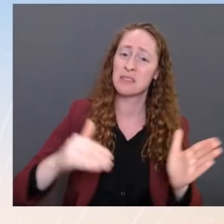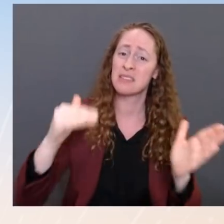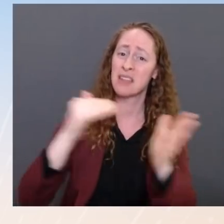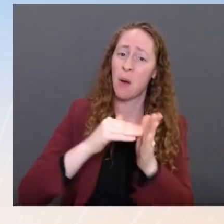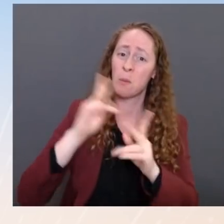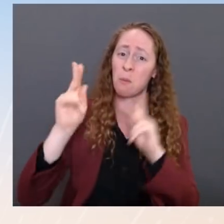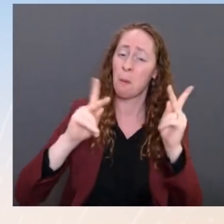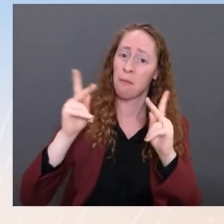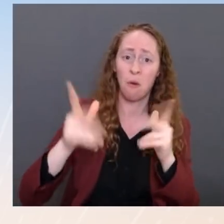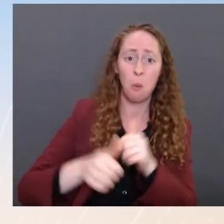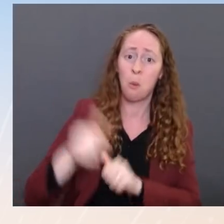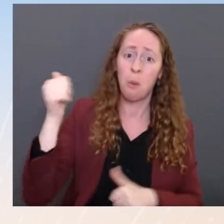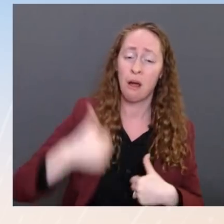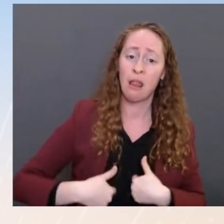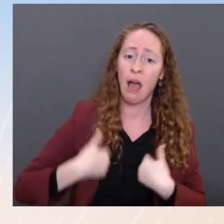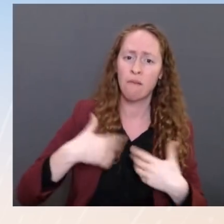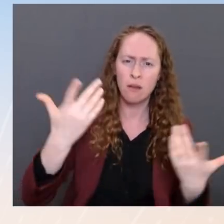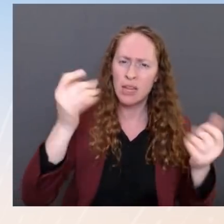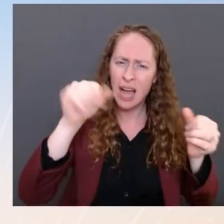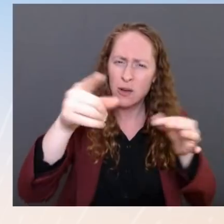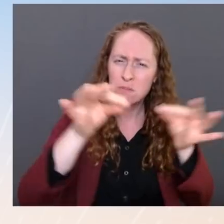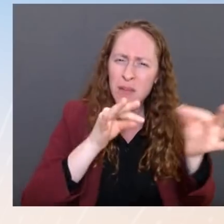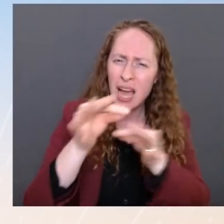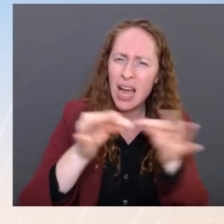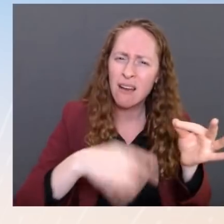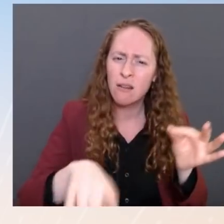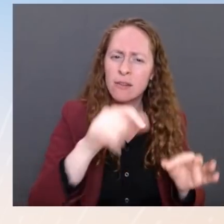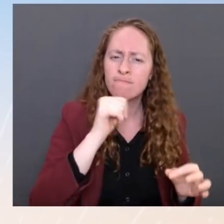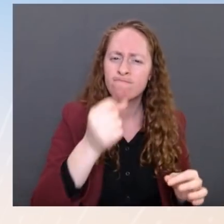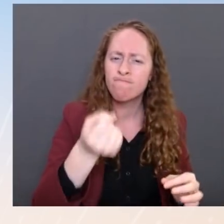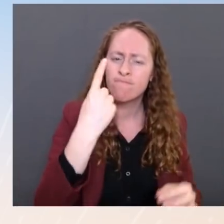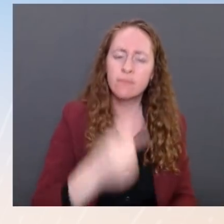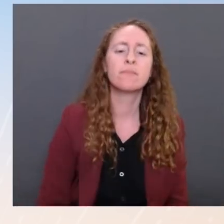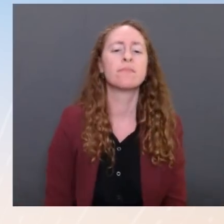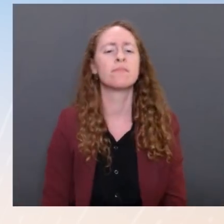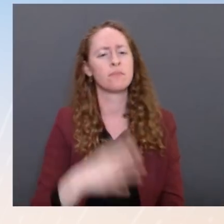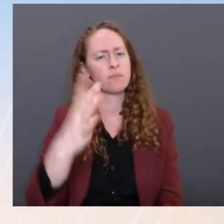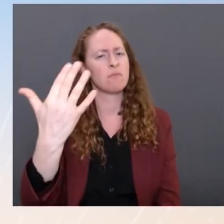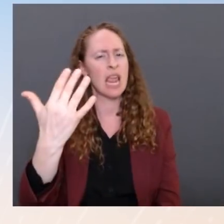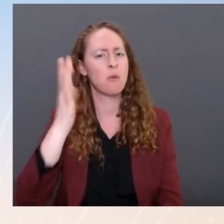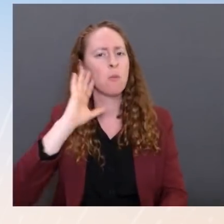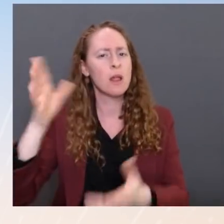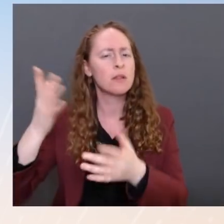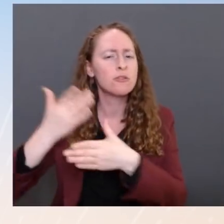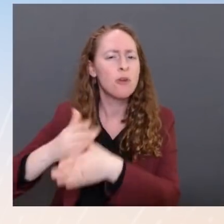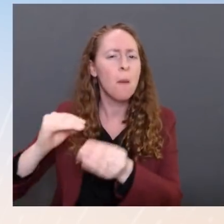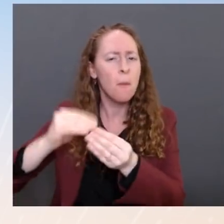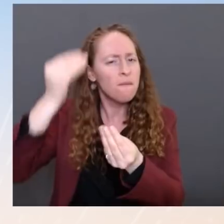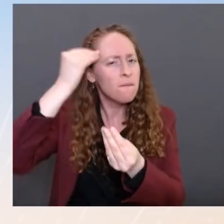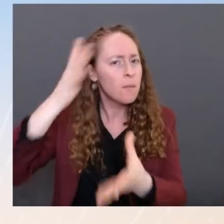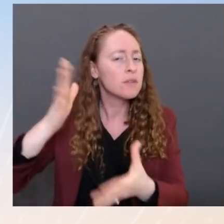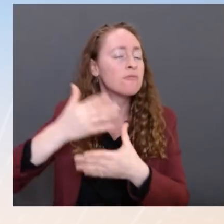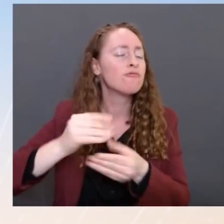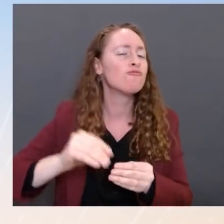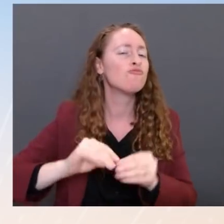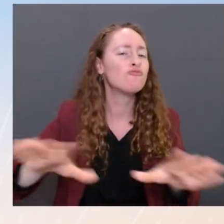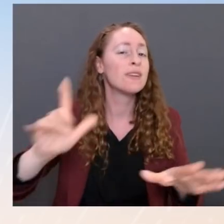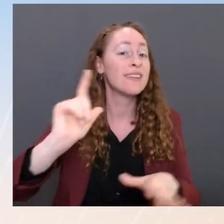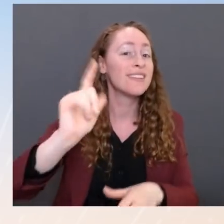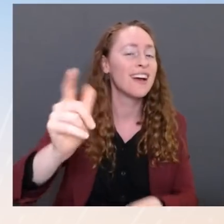And I expect there'll be more studies that come out in the coming months. Go ahead. >> The Press: Thanks, Jen. As you know, North Korea is on lockdown because a case of COVID there.